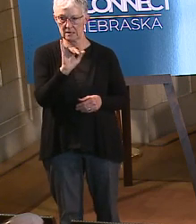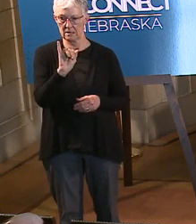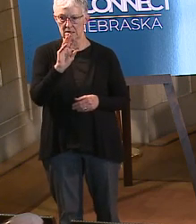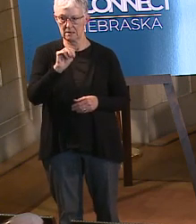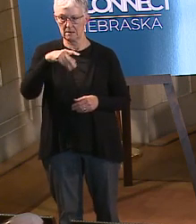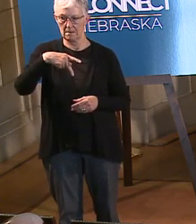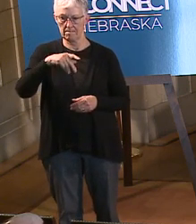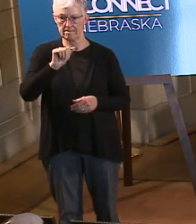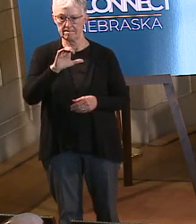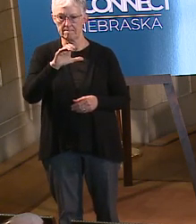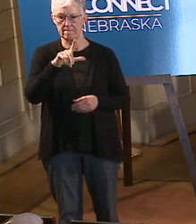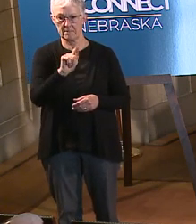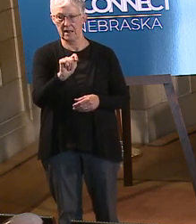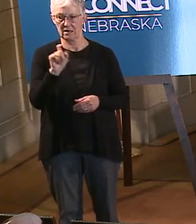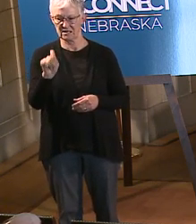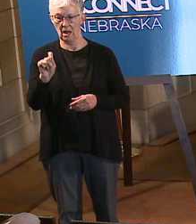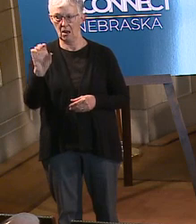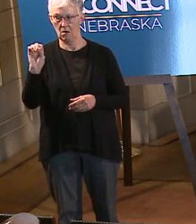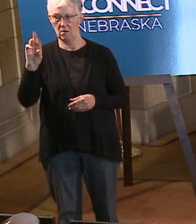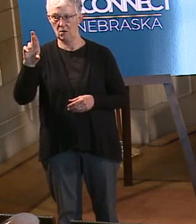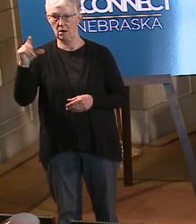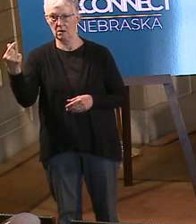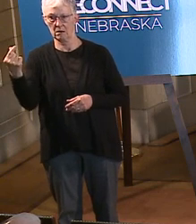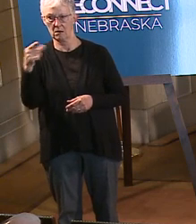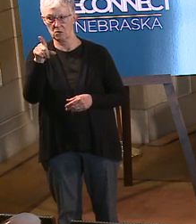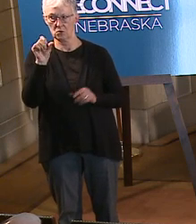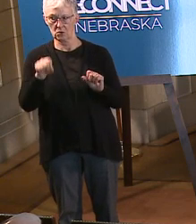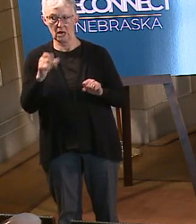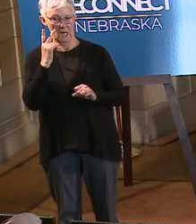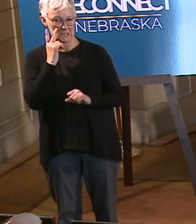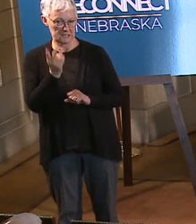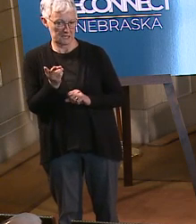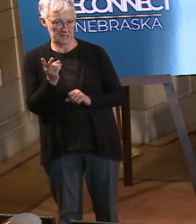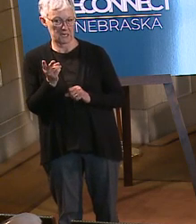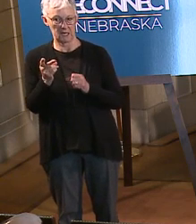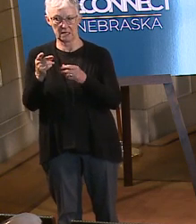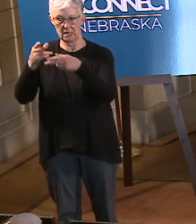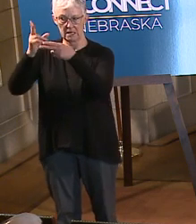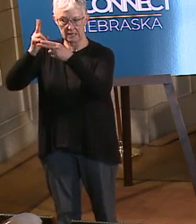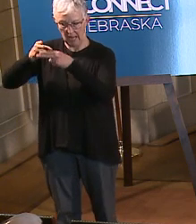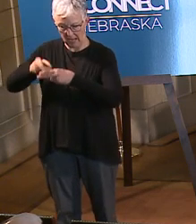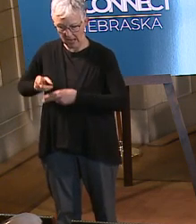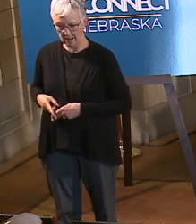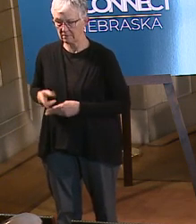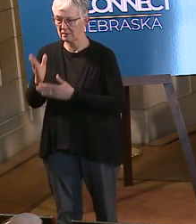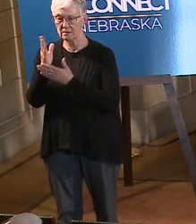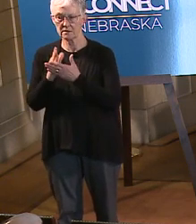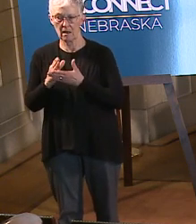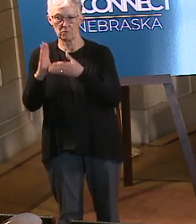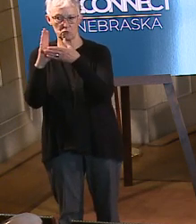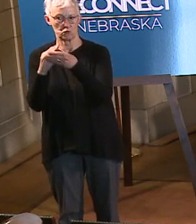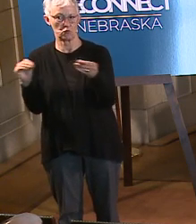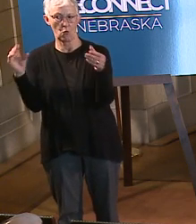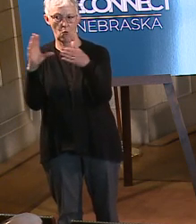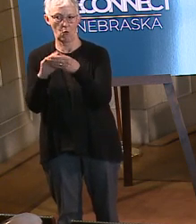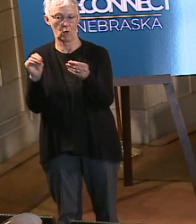VIRTUAL WALL CAN BE FOUND AT NEIMPACT.ORG.